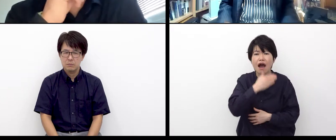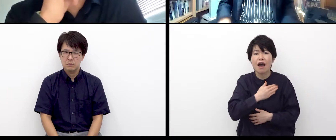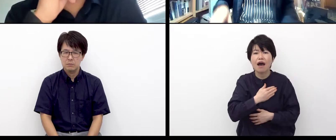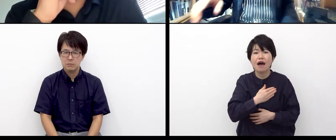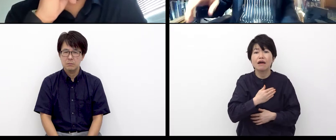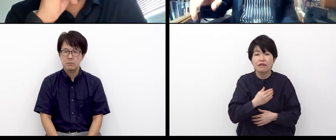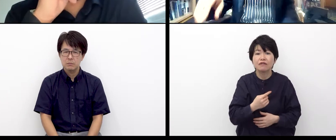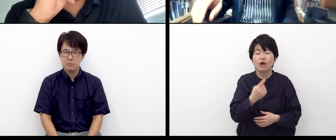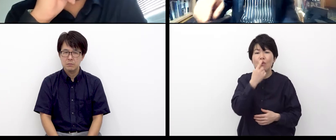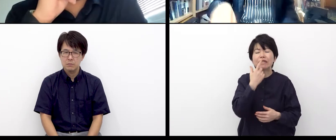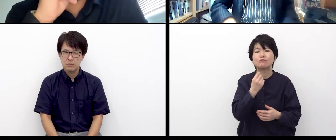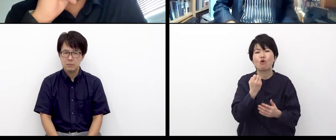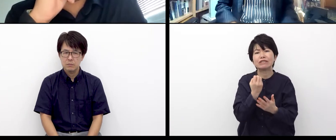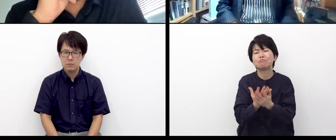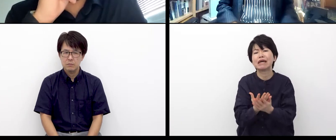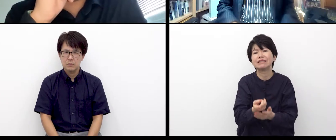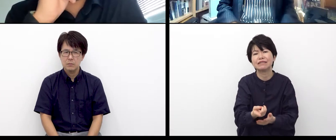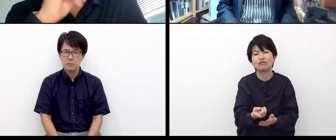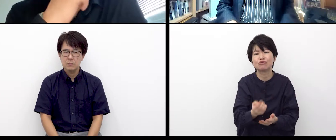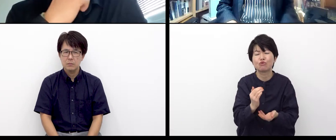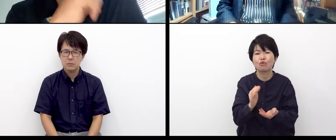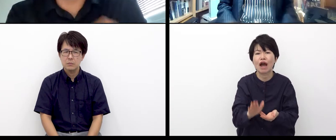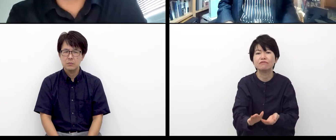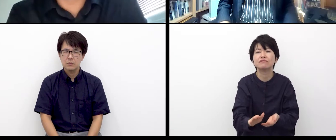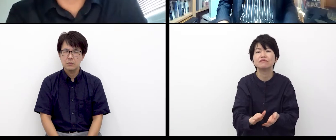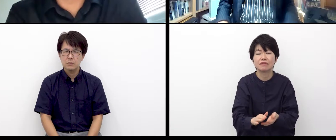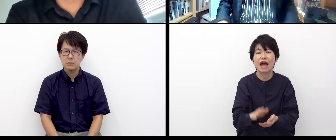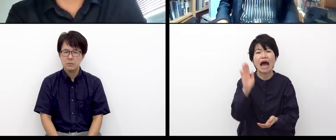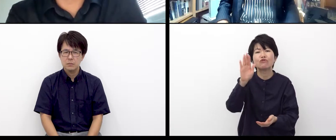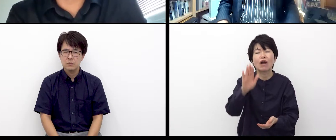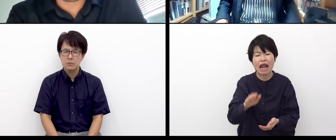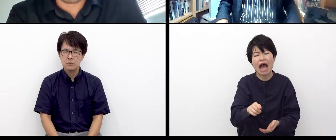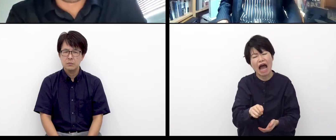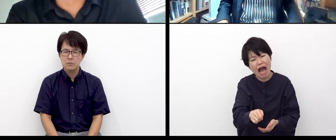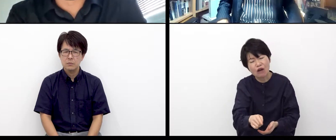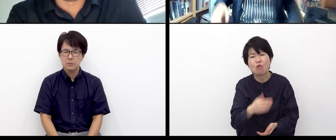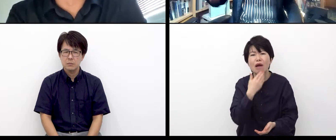We sometimes find that oh, they feel inferior to that point, only later.